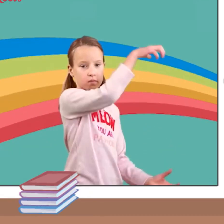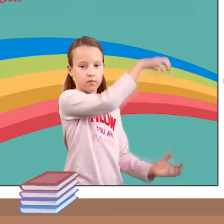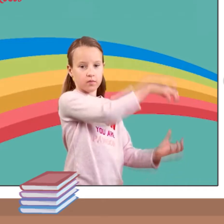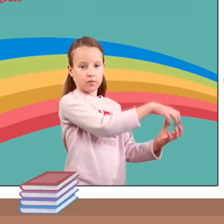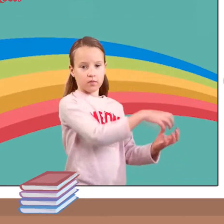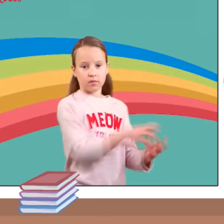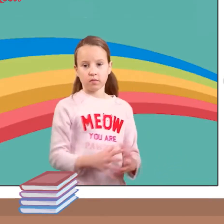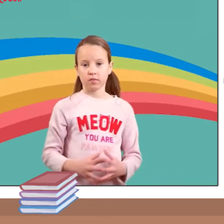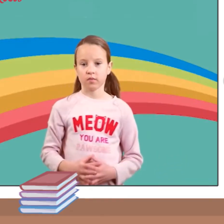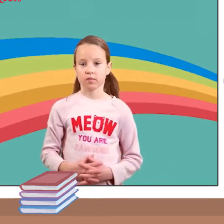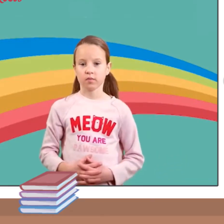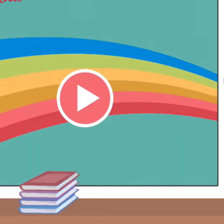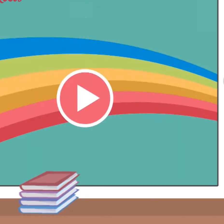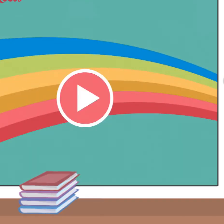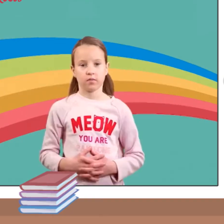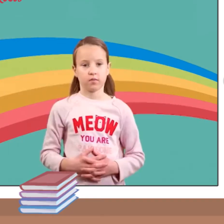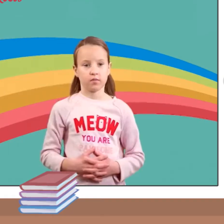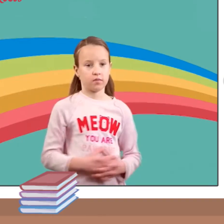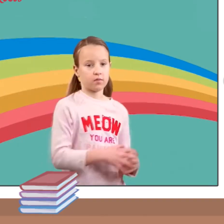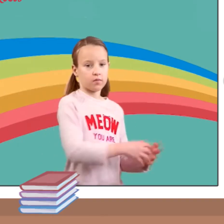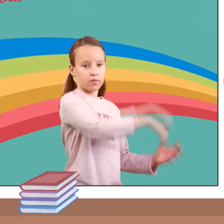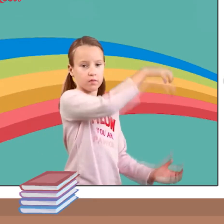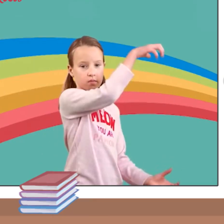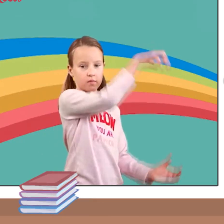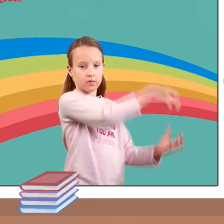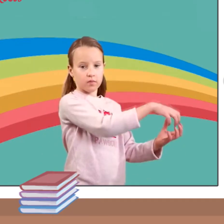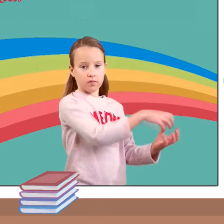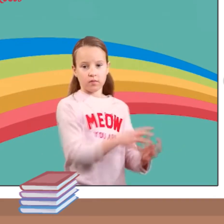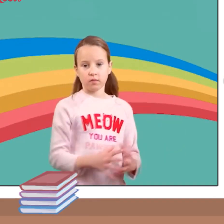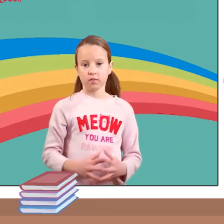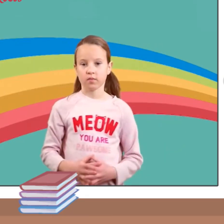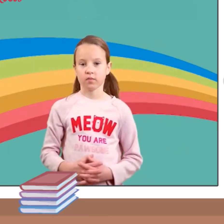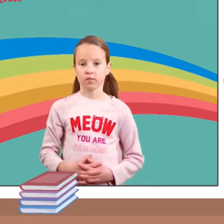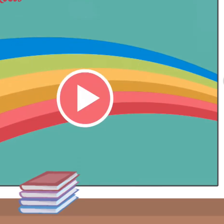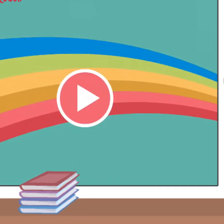Crocodile